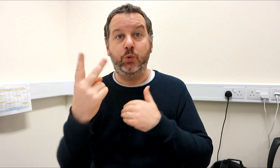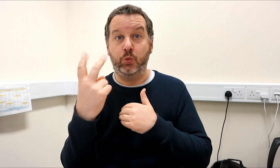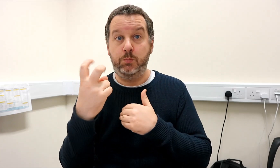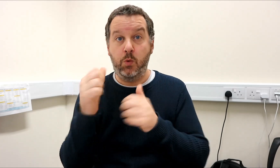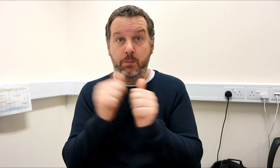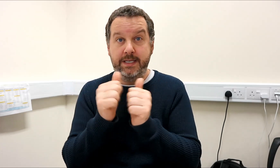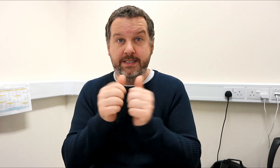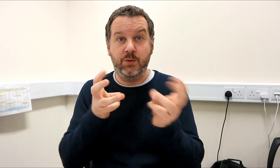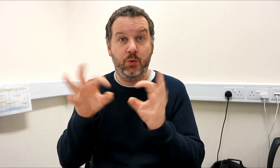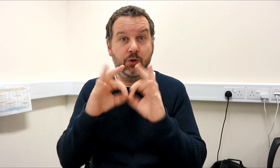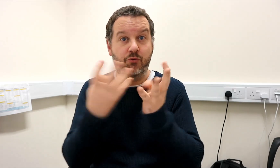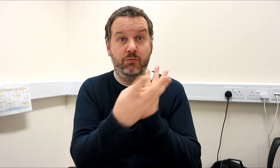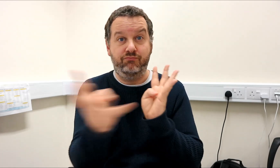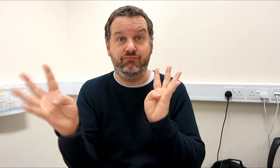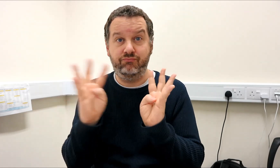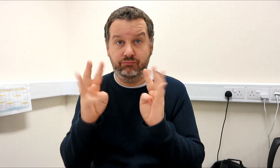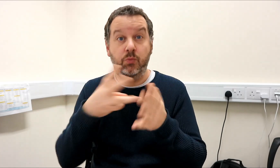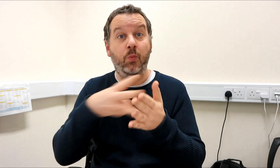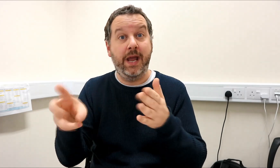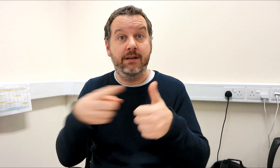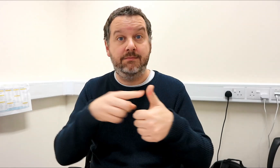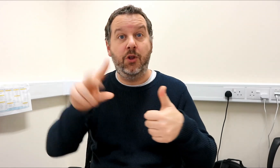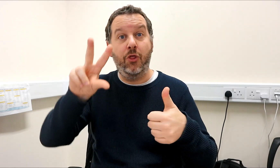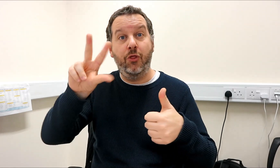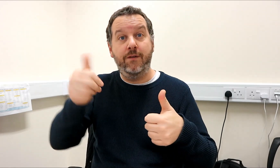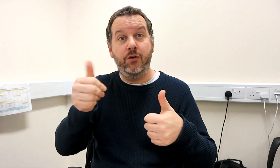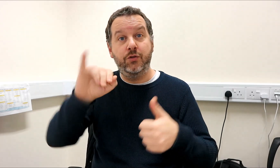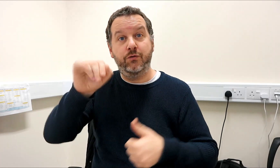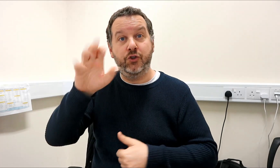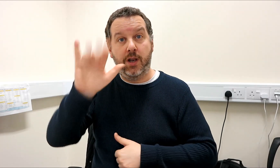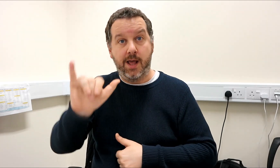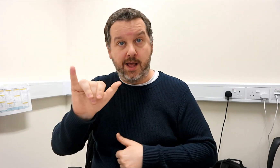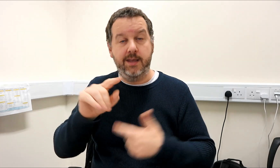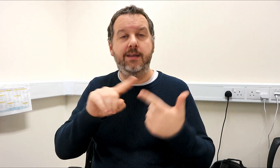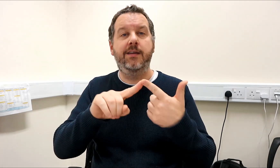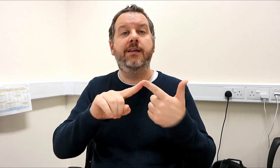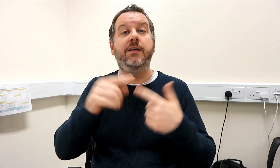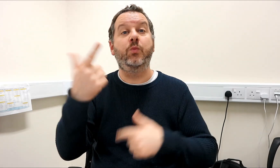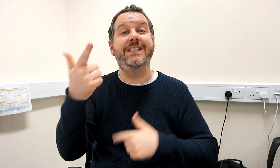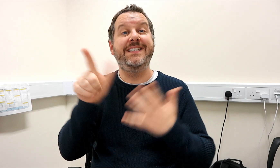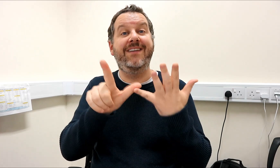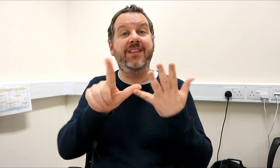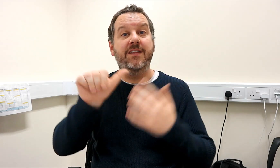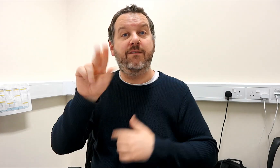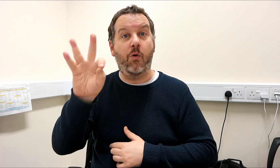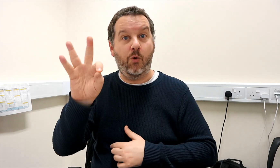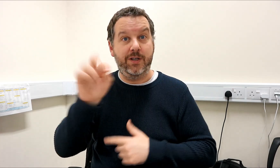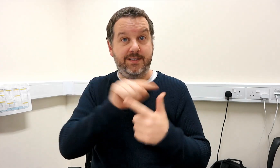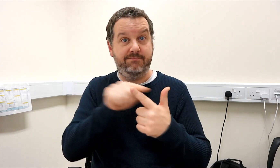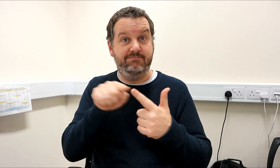we have held two more meetings of the working group - on the 31st July and **27th** August,